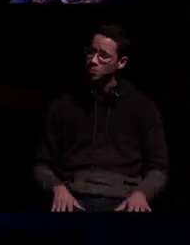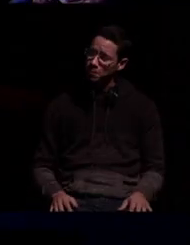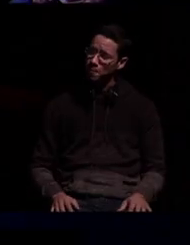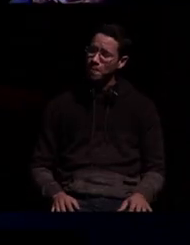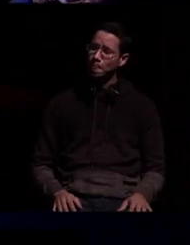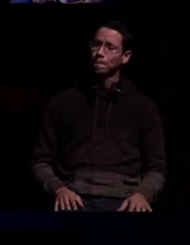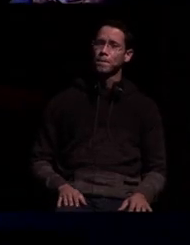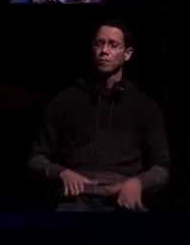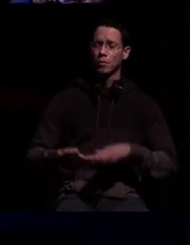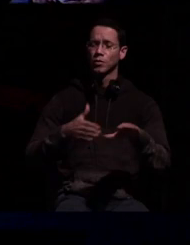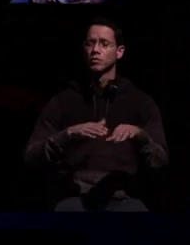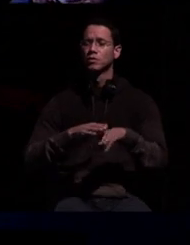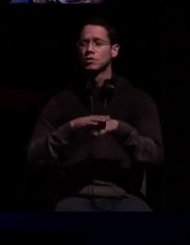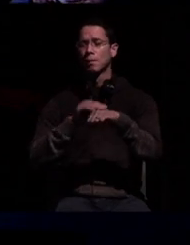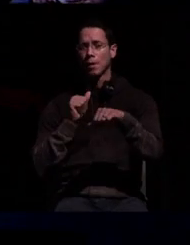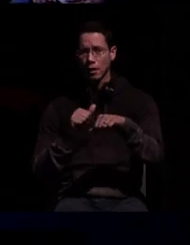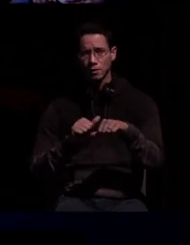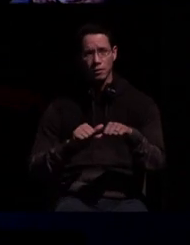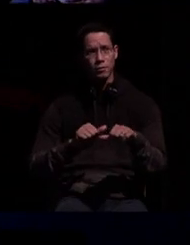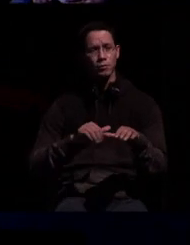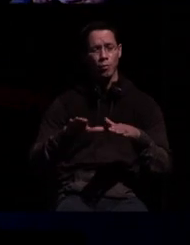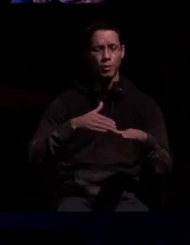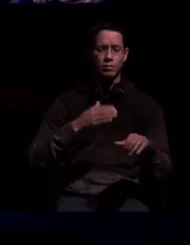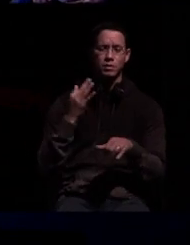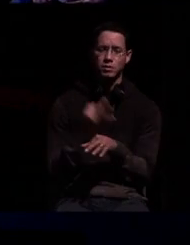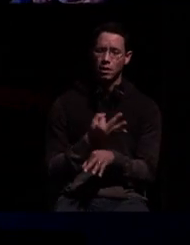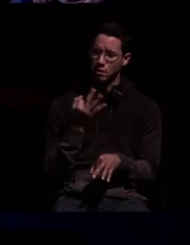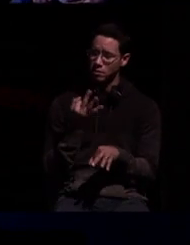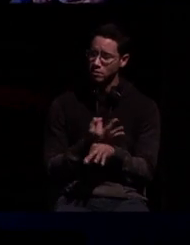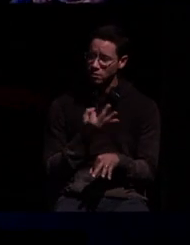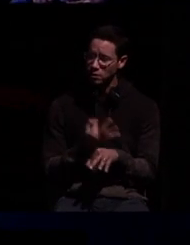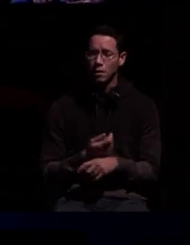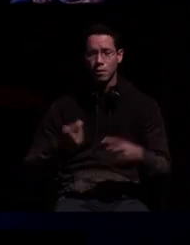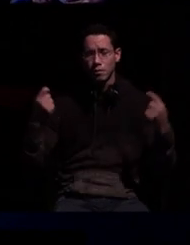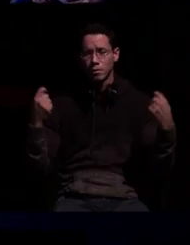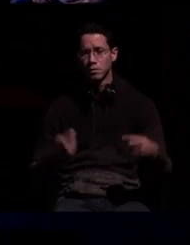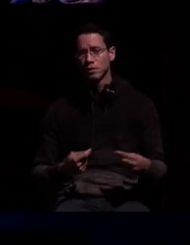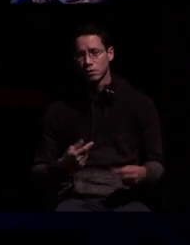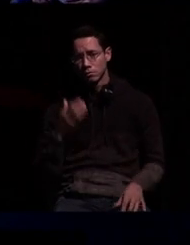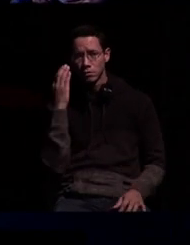of every resistance movements... We need to be aware of every resistance movements